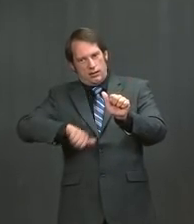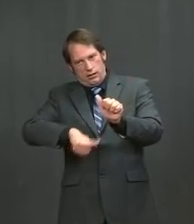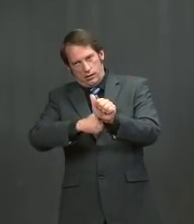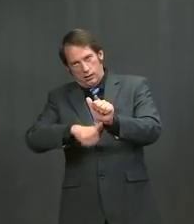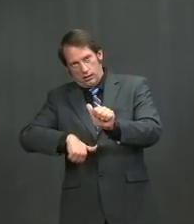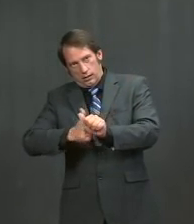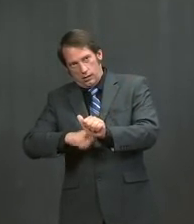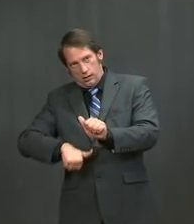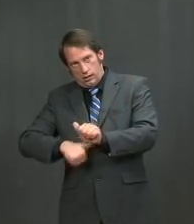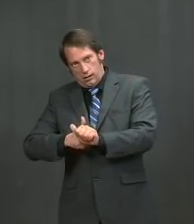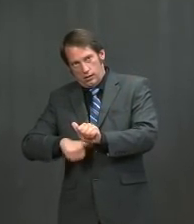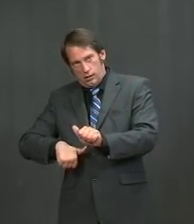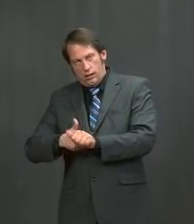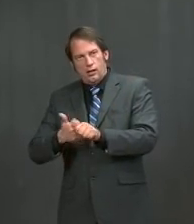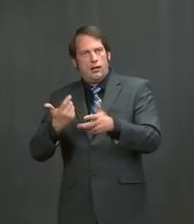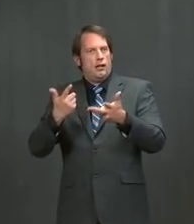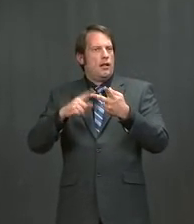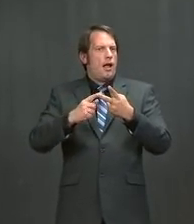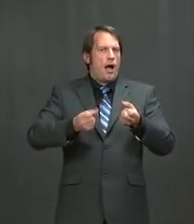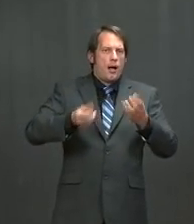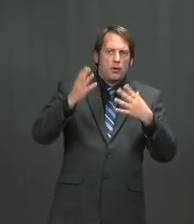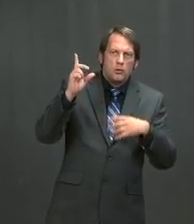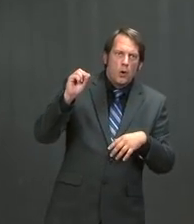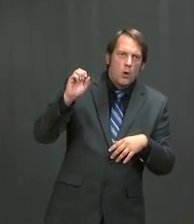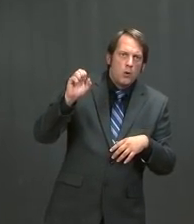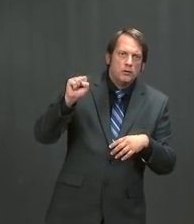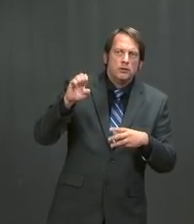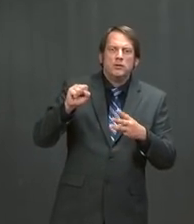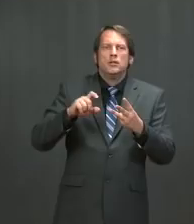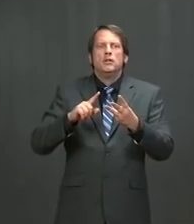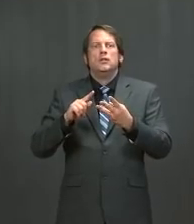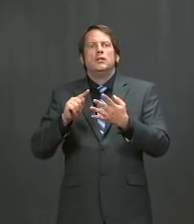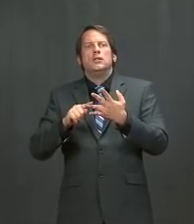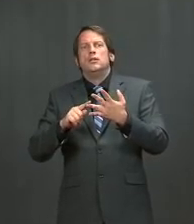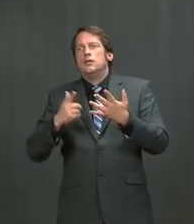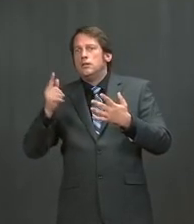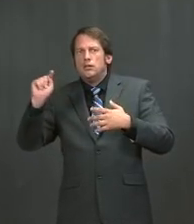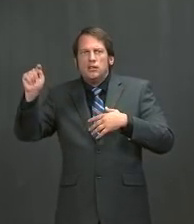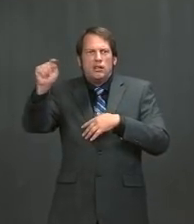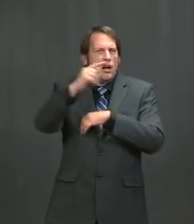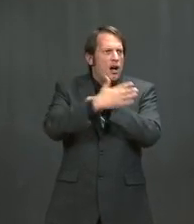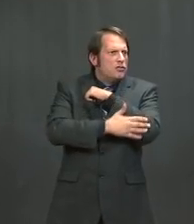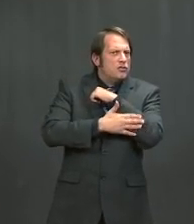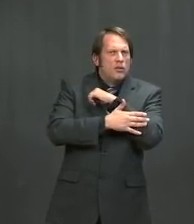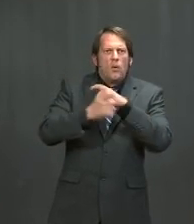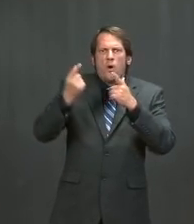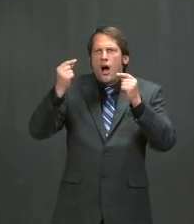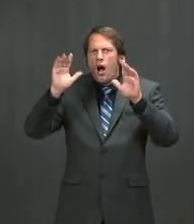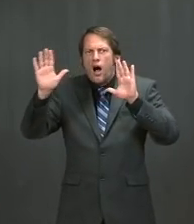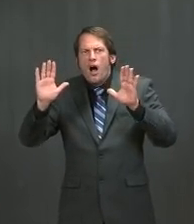Why aren't we at the point where we are sharing doses with every country around the world?" part of it is because we need to plan for things coming up.